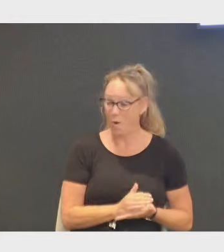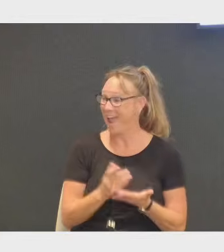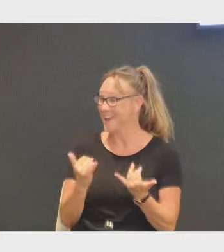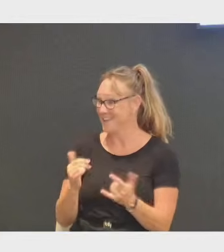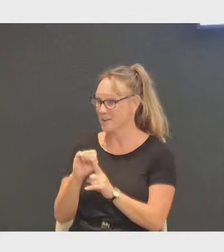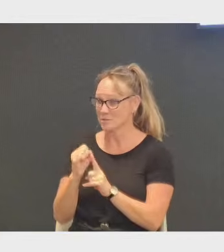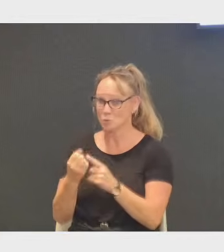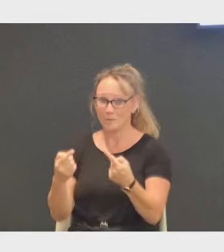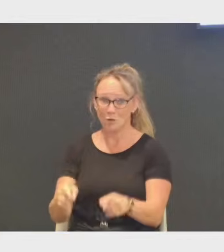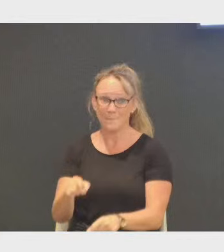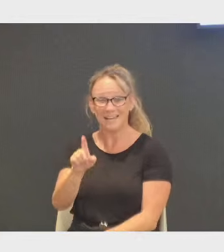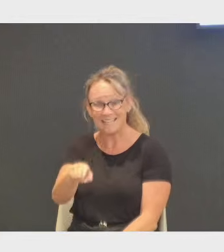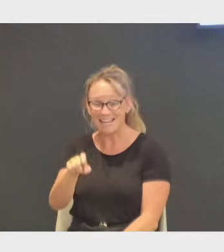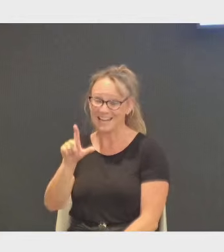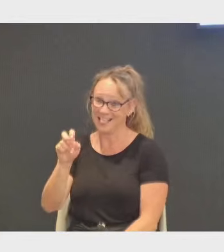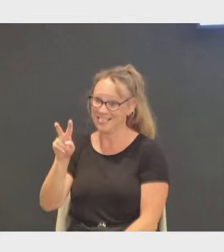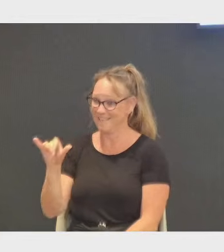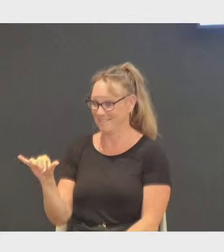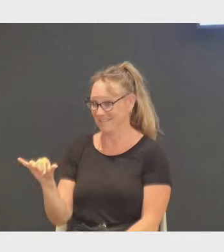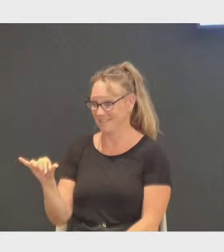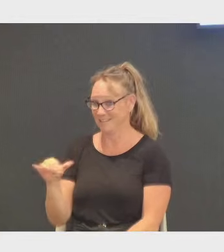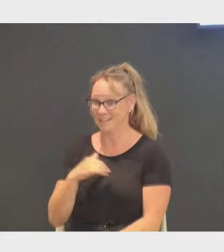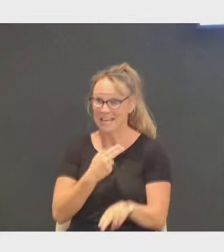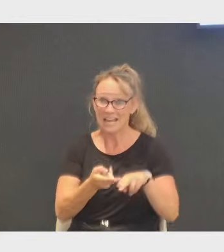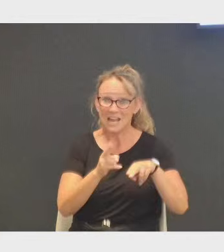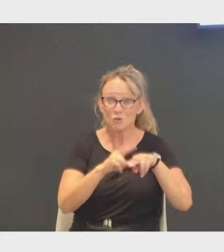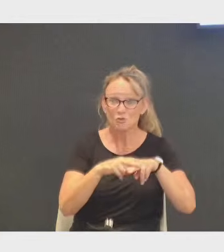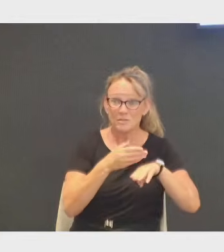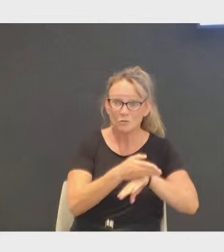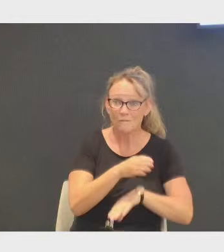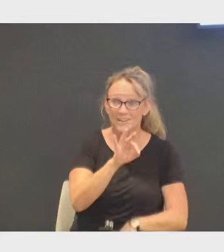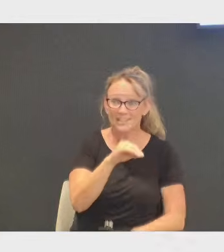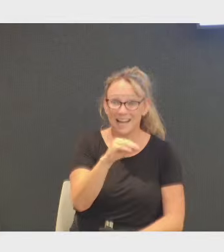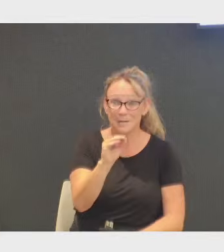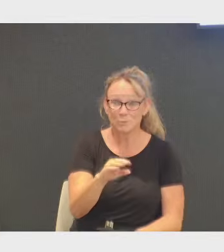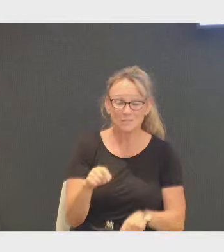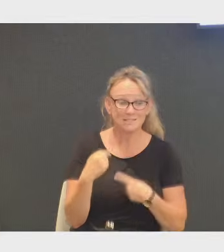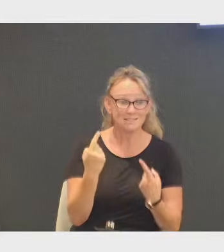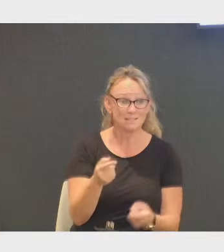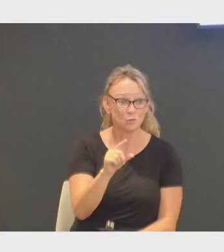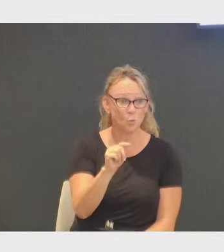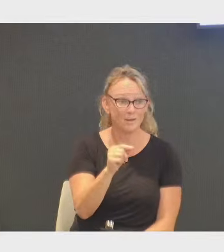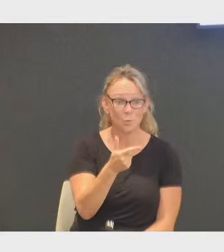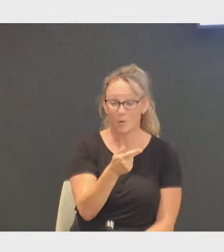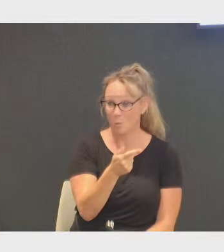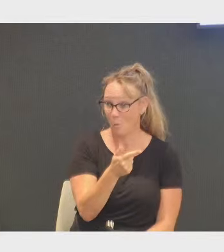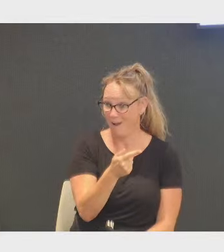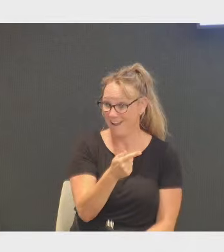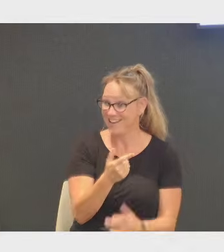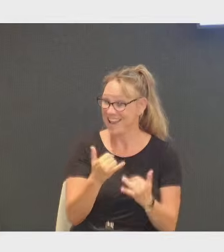Placement costs have increased more than 90% since 2021. They now make up half of the annual levy